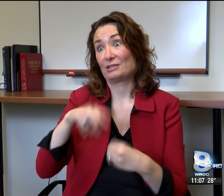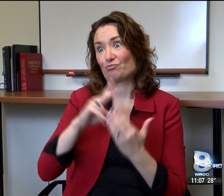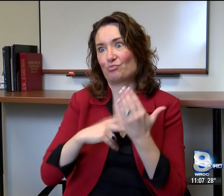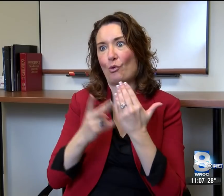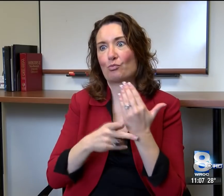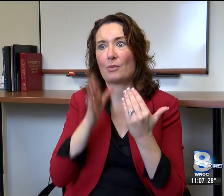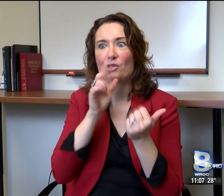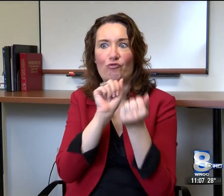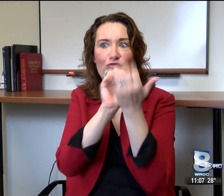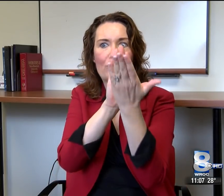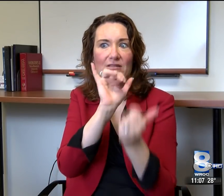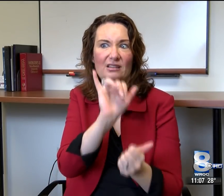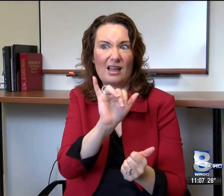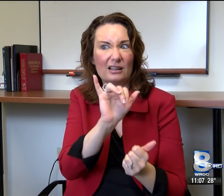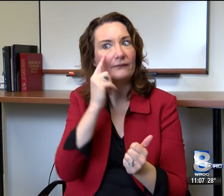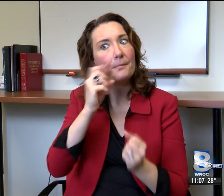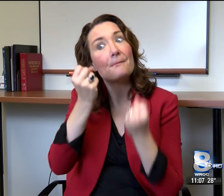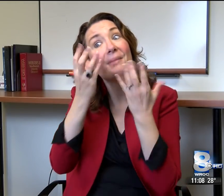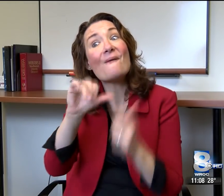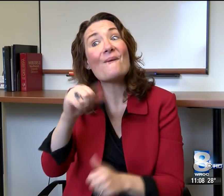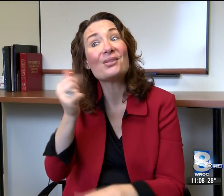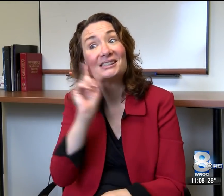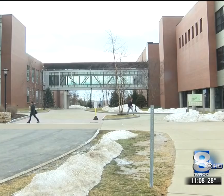So this program will address that.